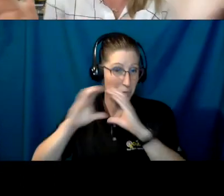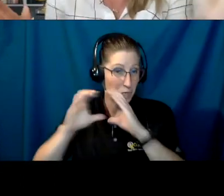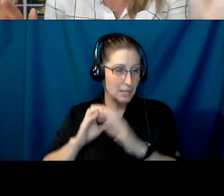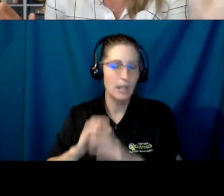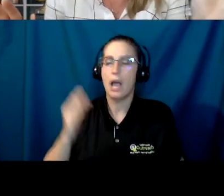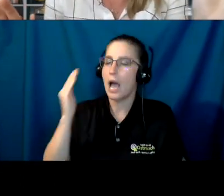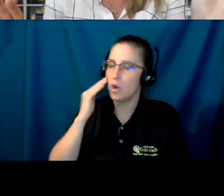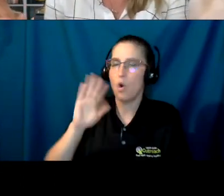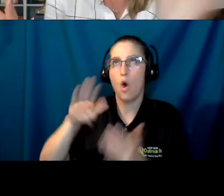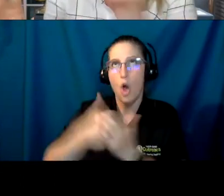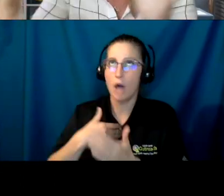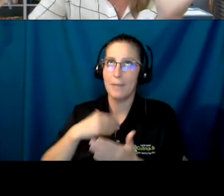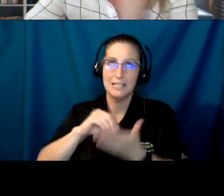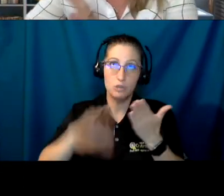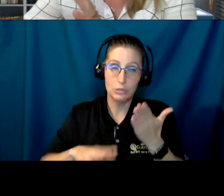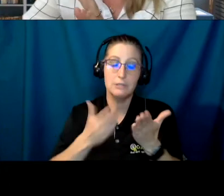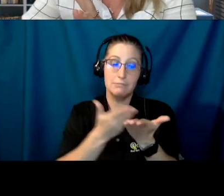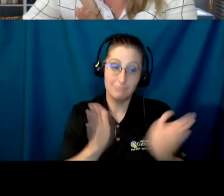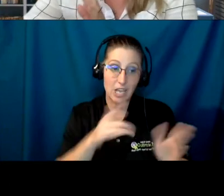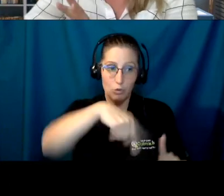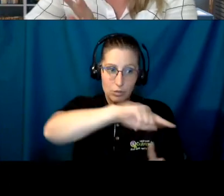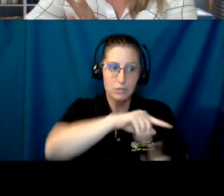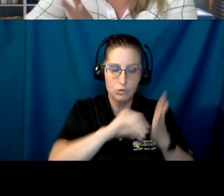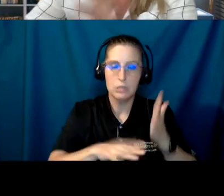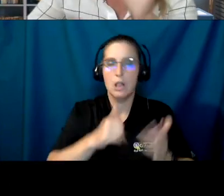learning sign language, or all the general education peers loved learning it, we ended